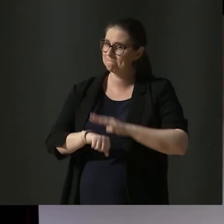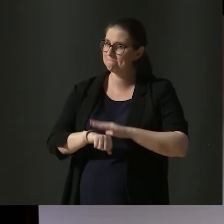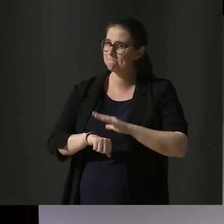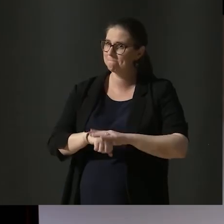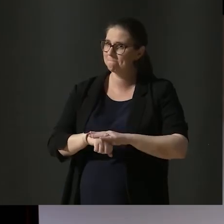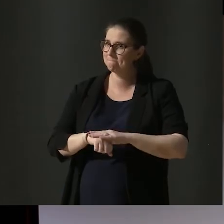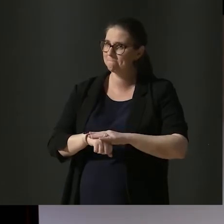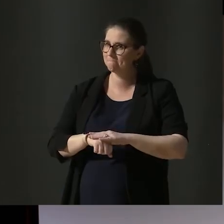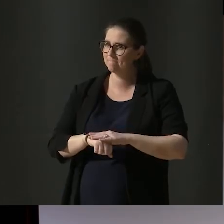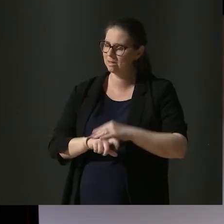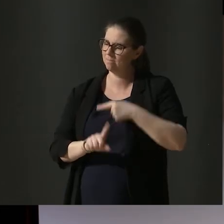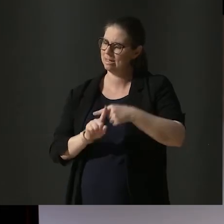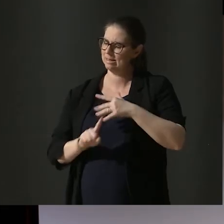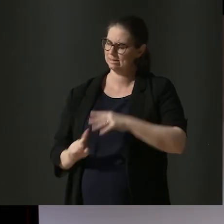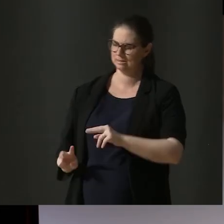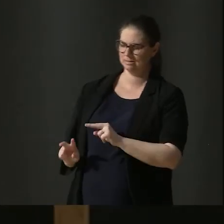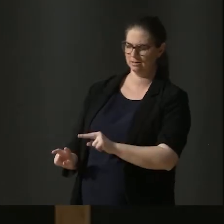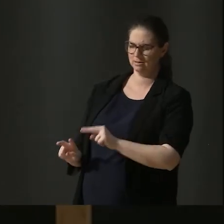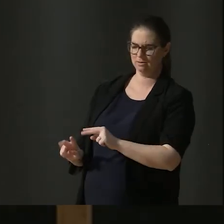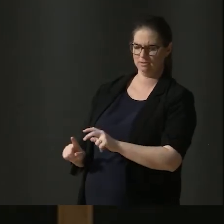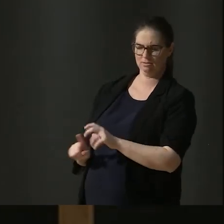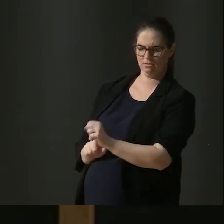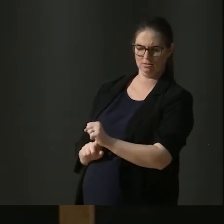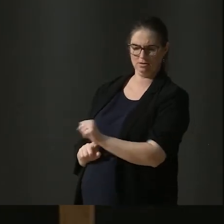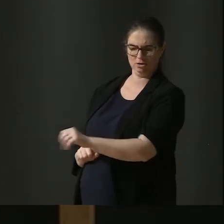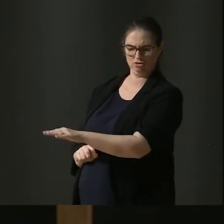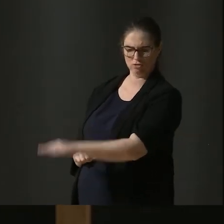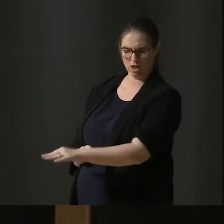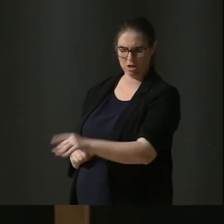a child's signals about when they need to change topic